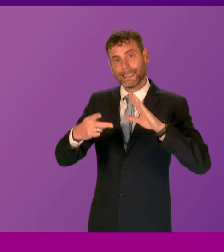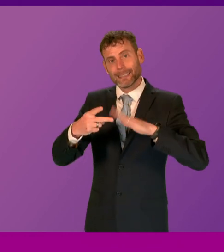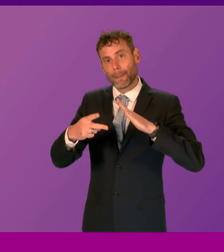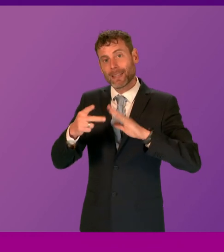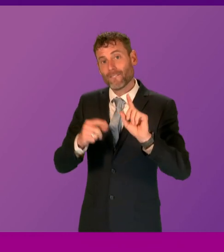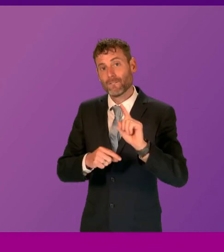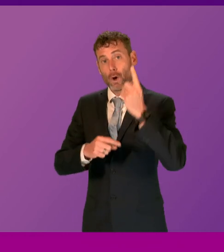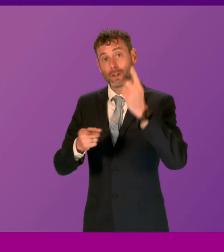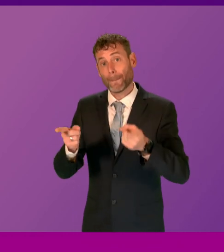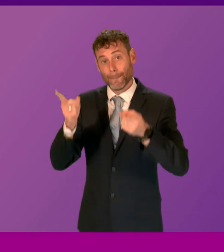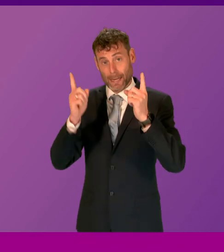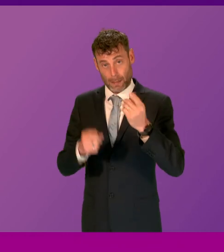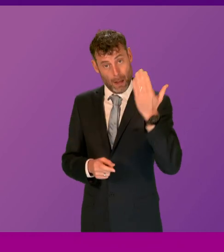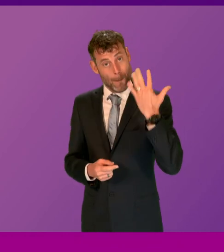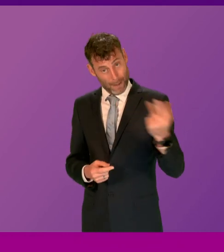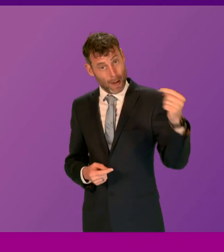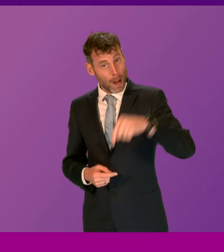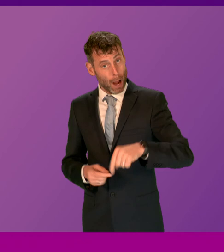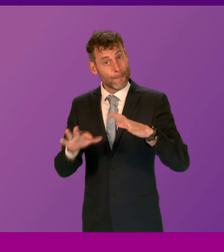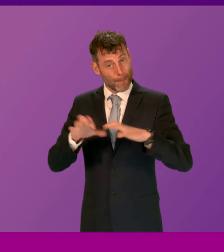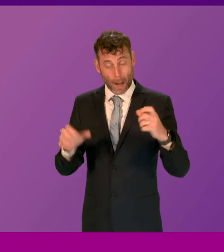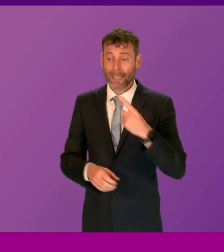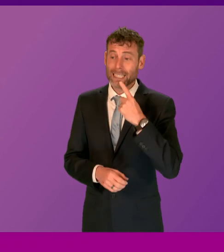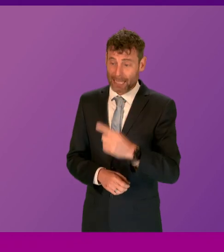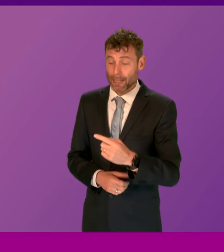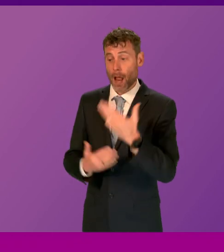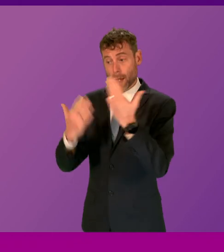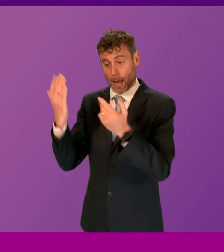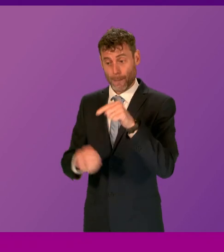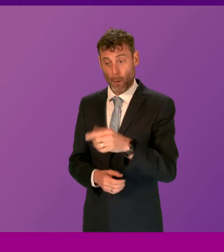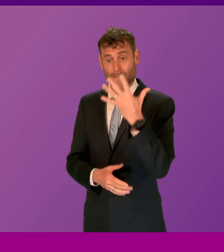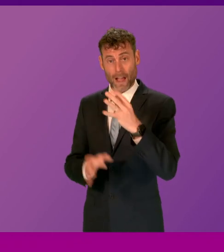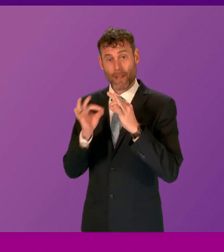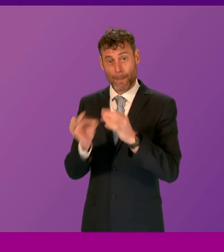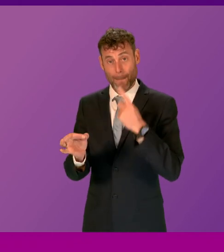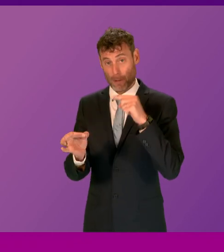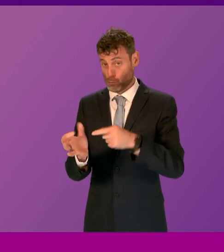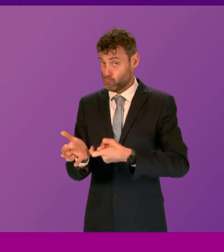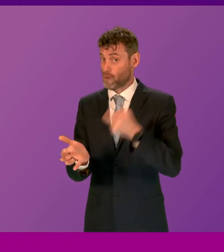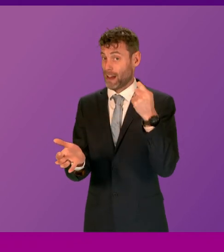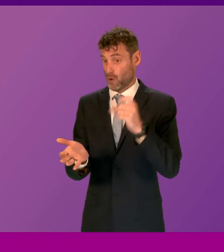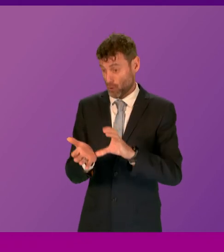record funding—more than £19.5 billion—is going into the national health service.